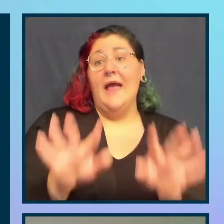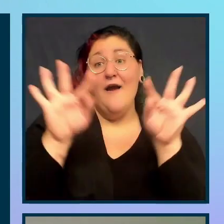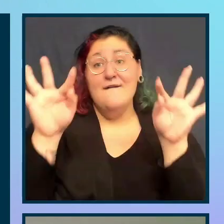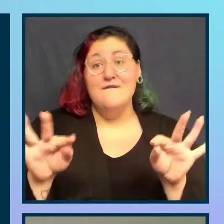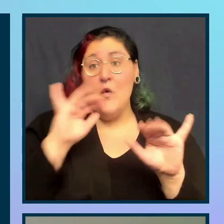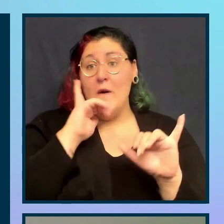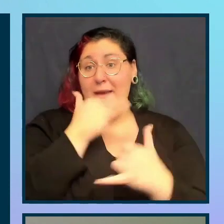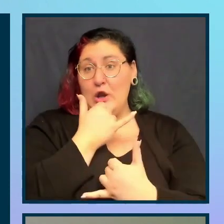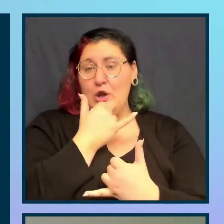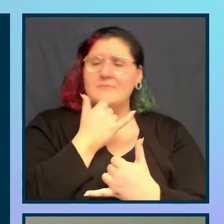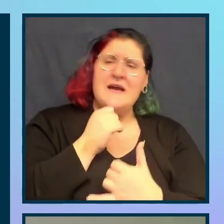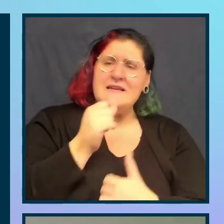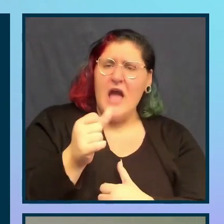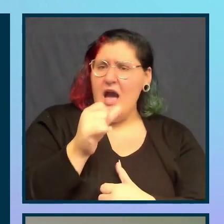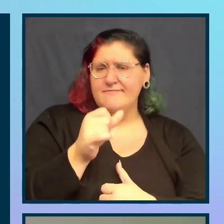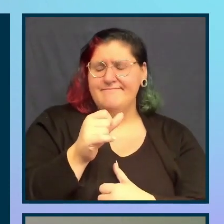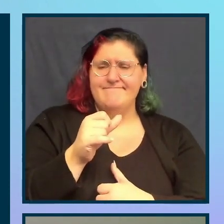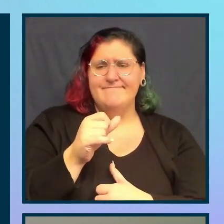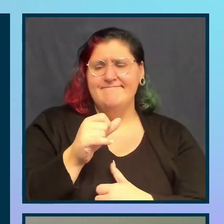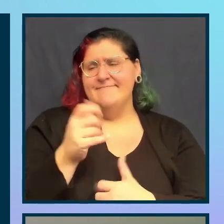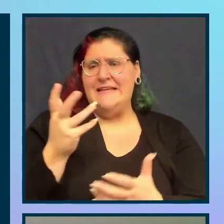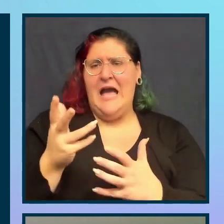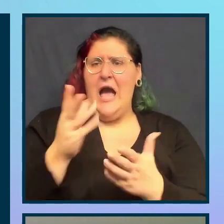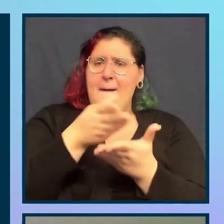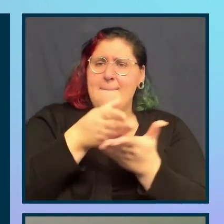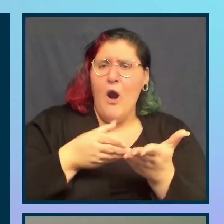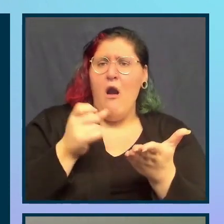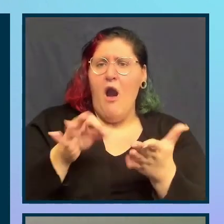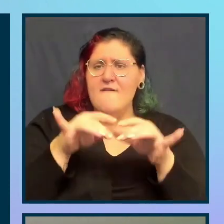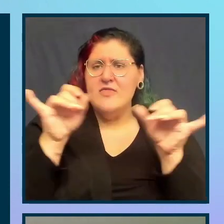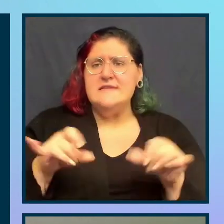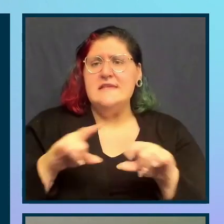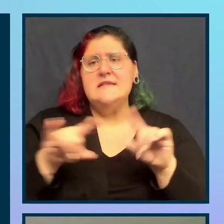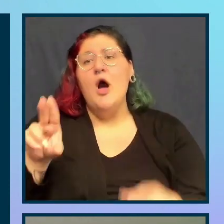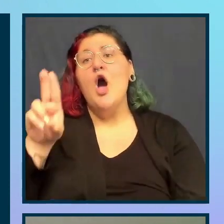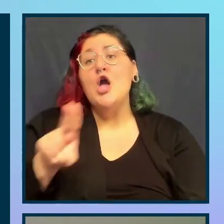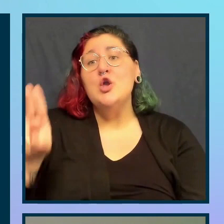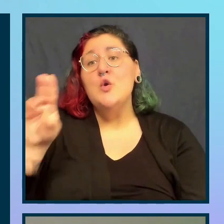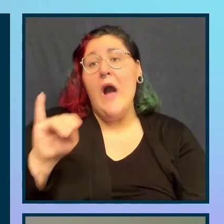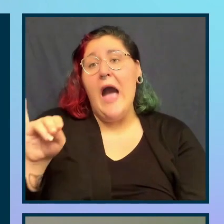but it is a UI pattern that also has lots of material on how to do them well.